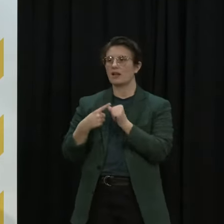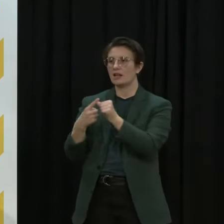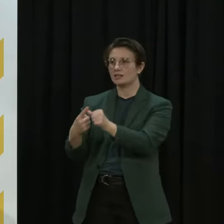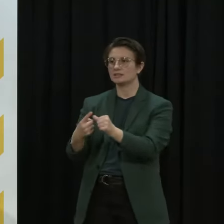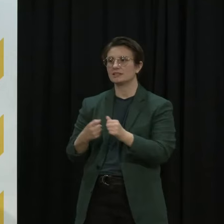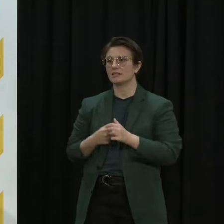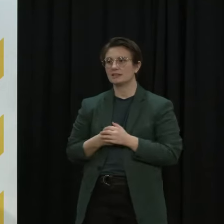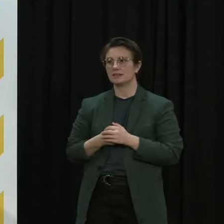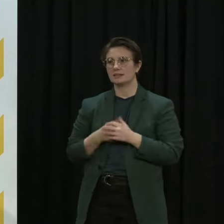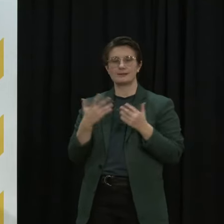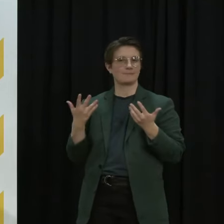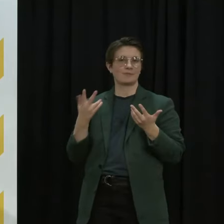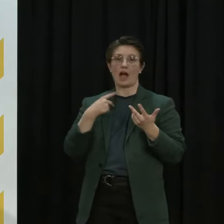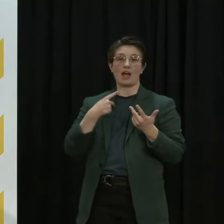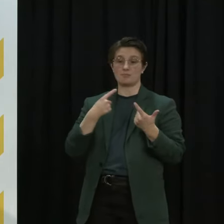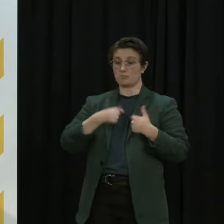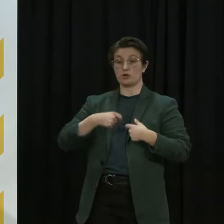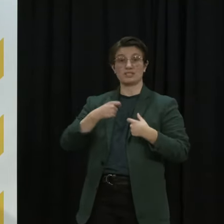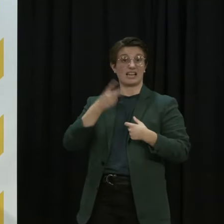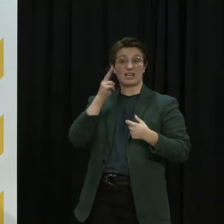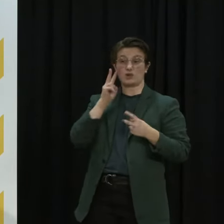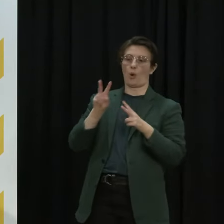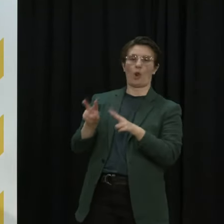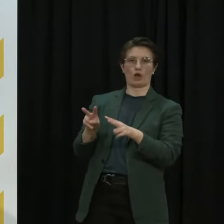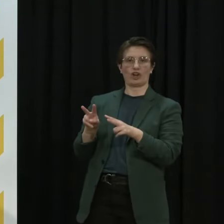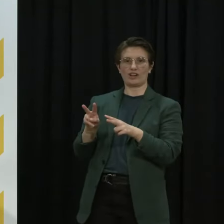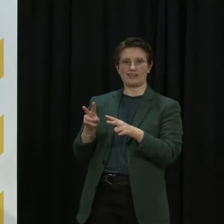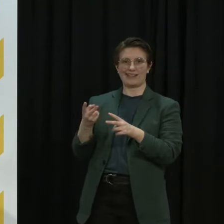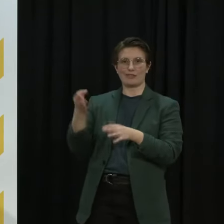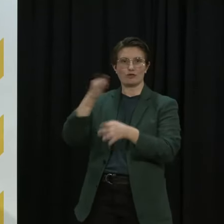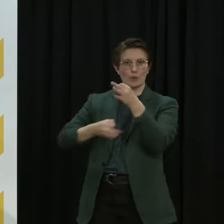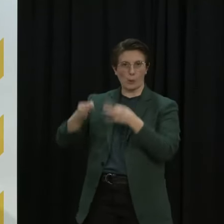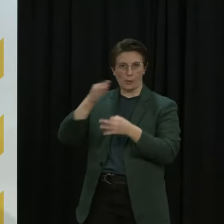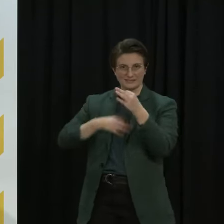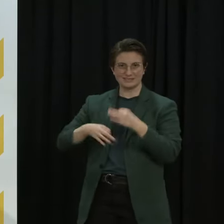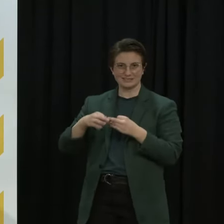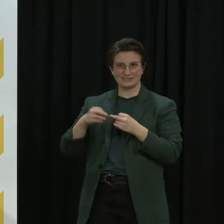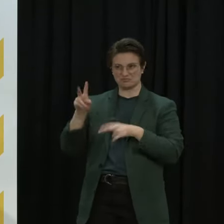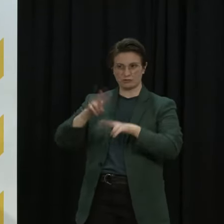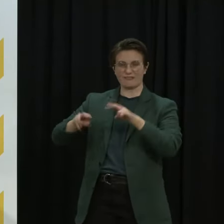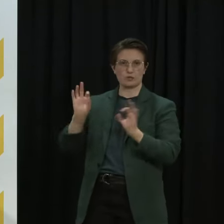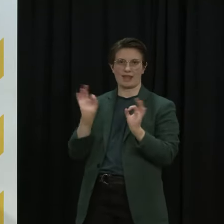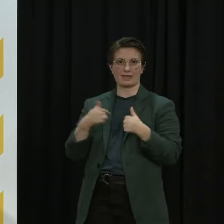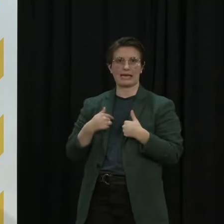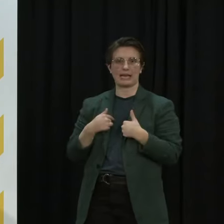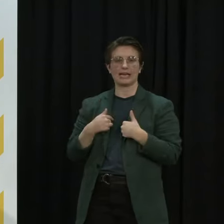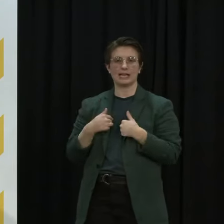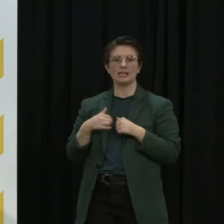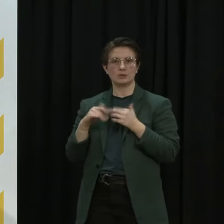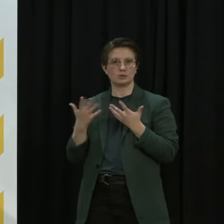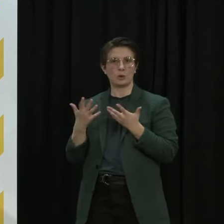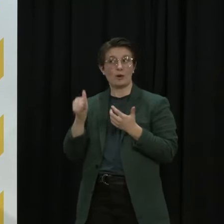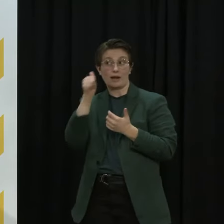take an emergency IQ -- M IQ. I don't review the individual applications. I'm looking at the number of health workers that we are needing to get into the country at the moment.